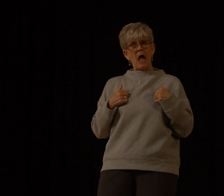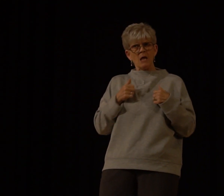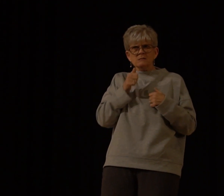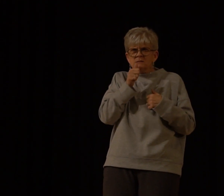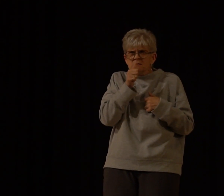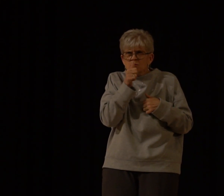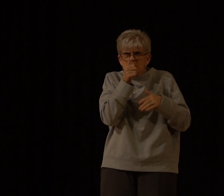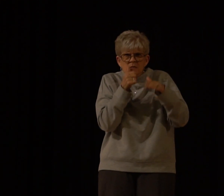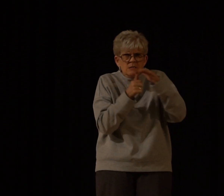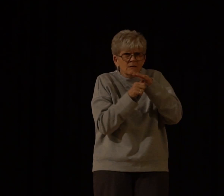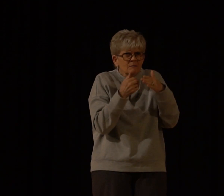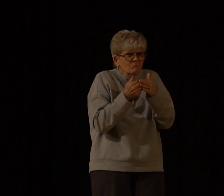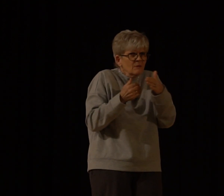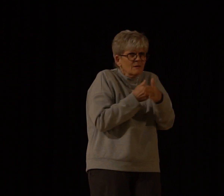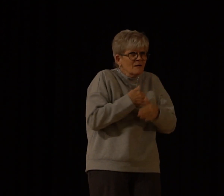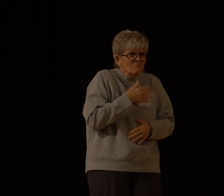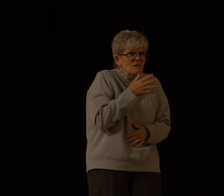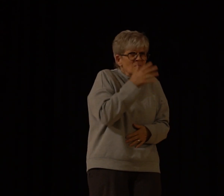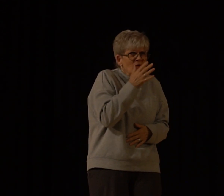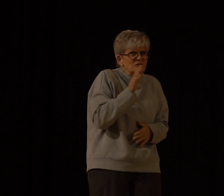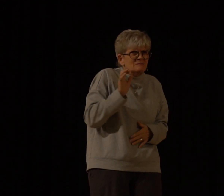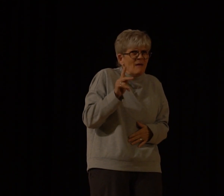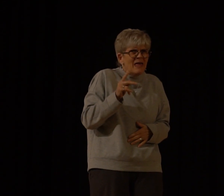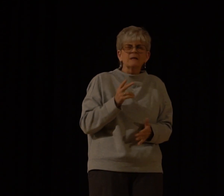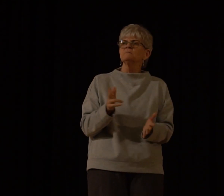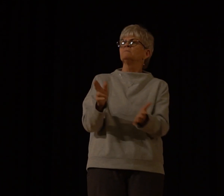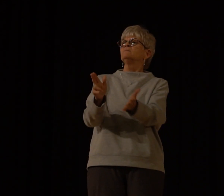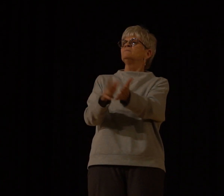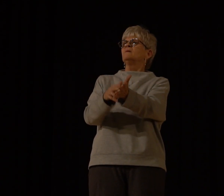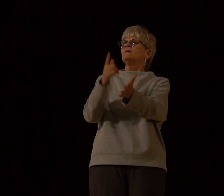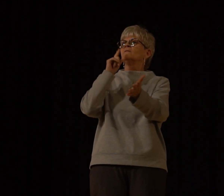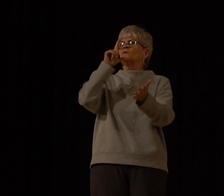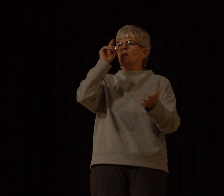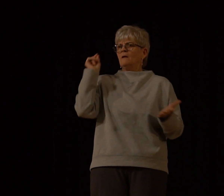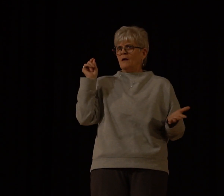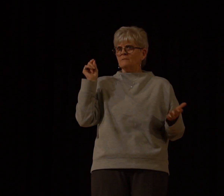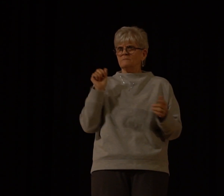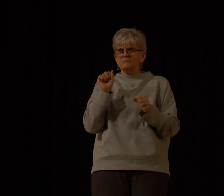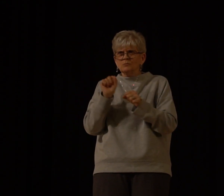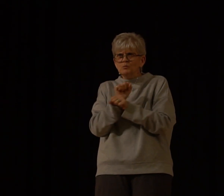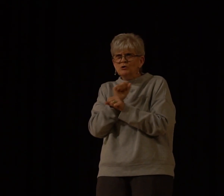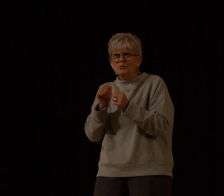siblings might follow. I could lead the way. I didn't want to do it behind my parents back,